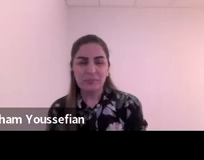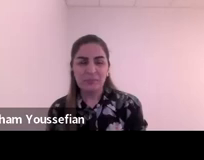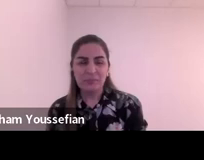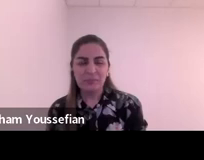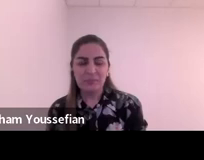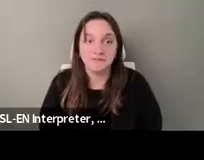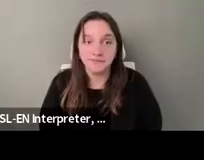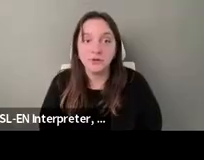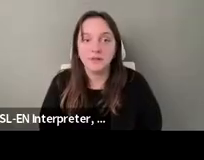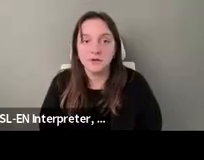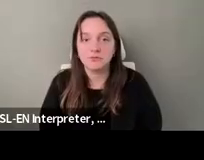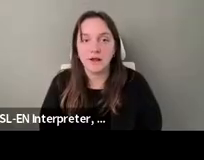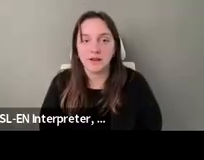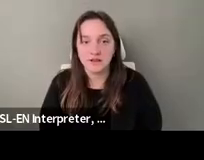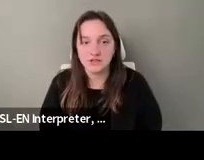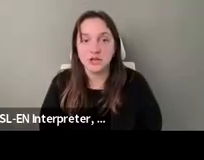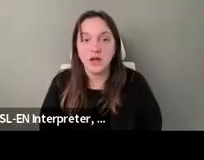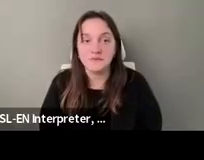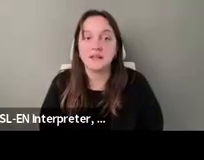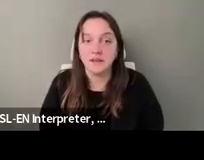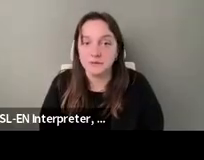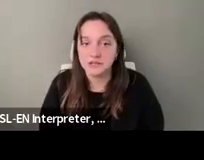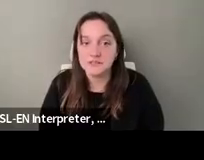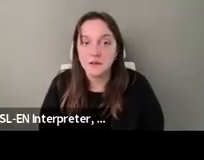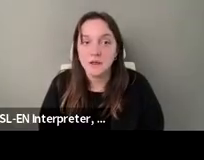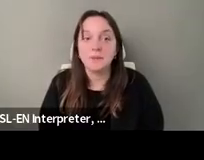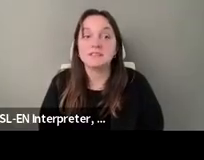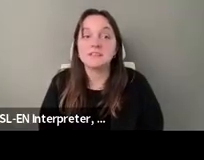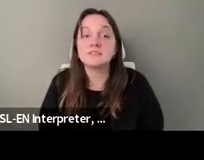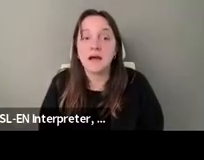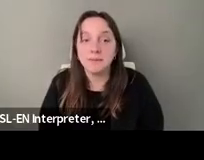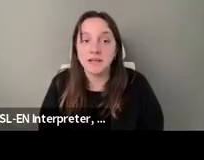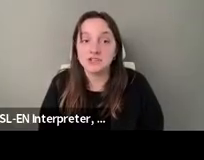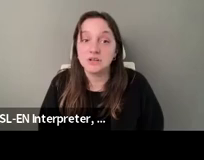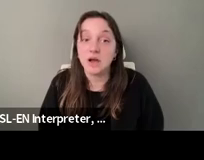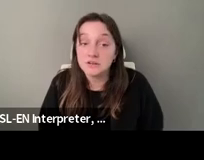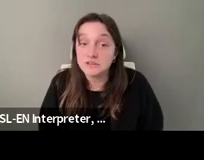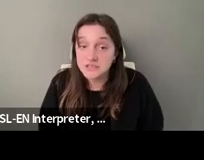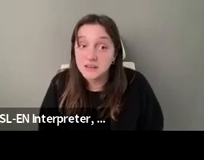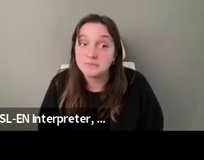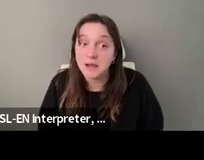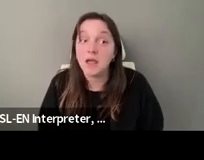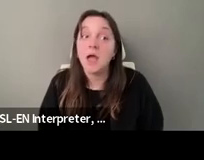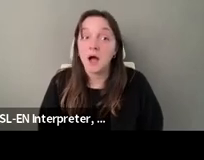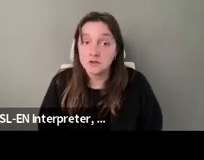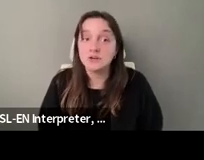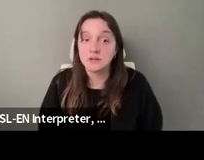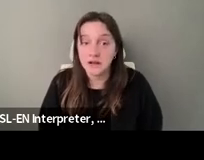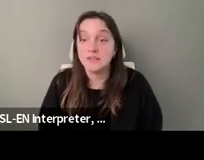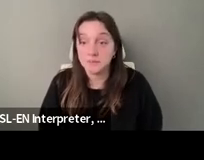recognition of sign languages, because this is an obligation undertaken by 193